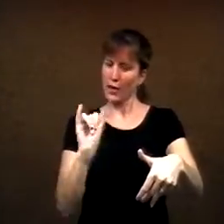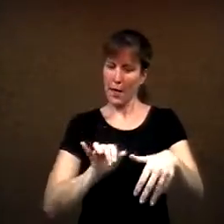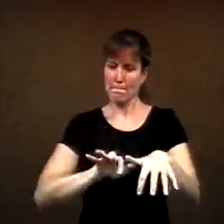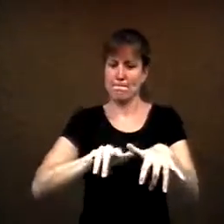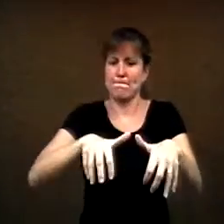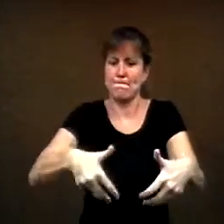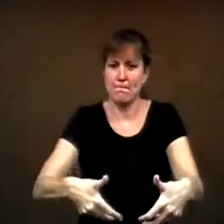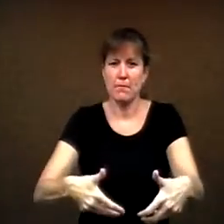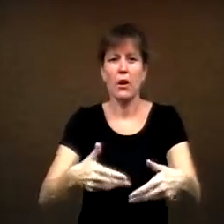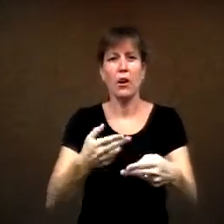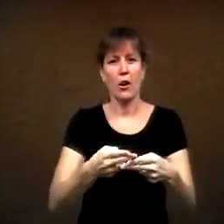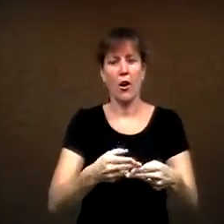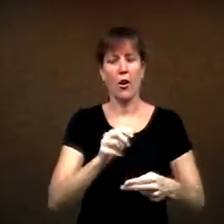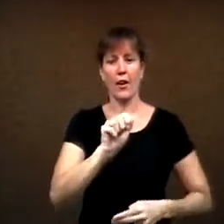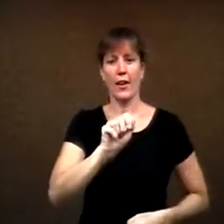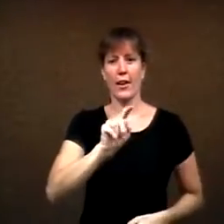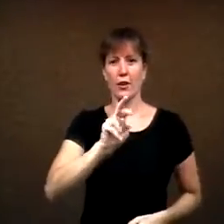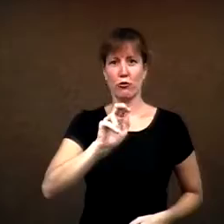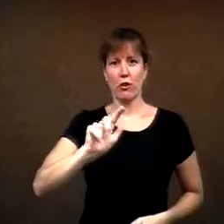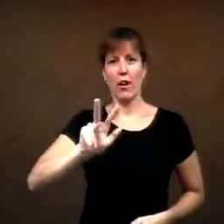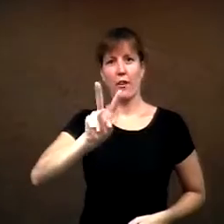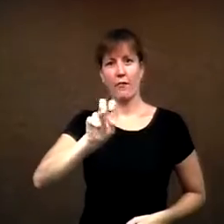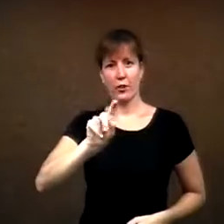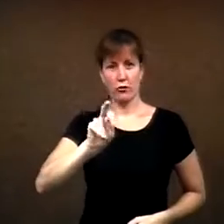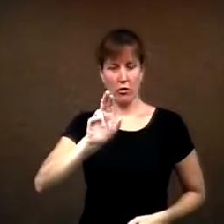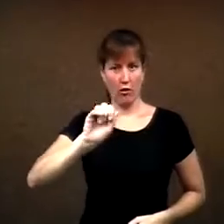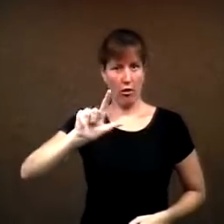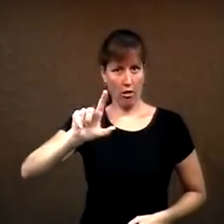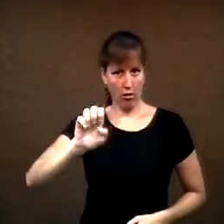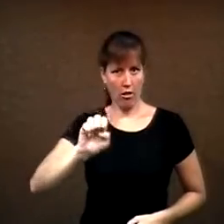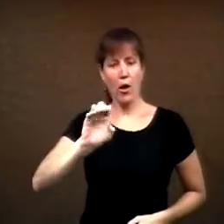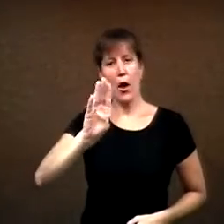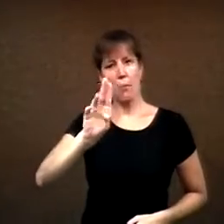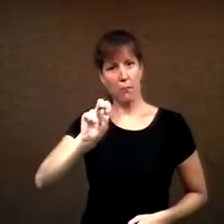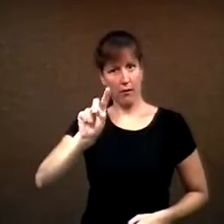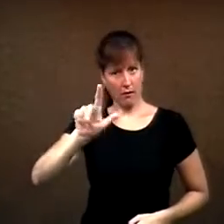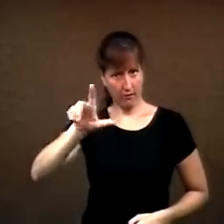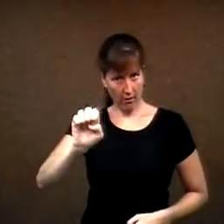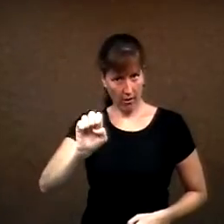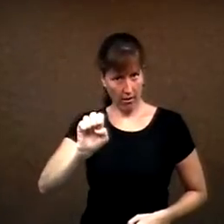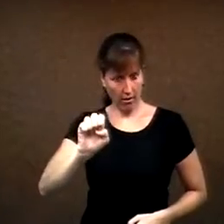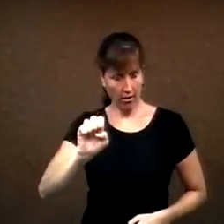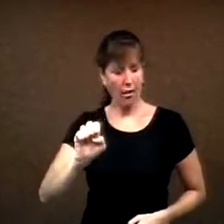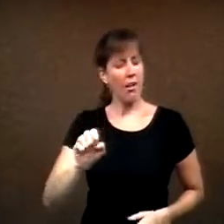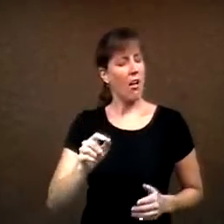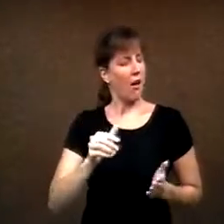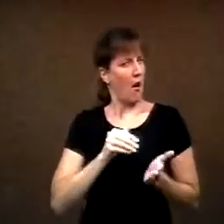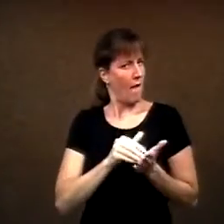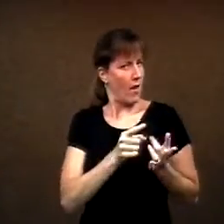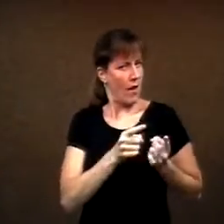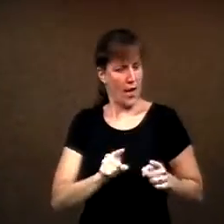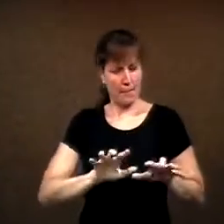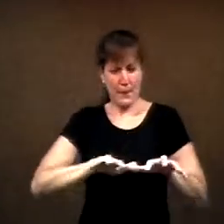atrioventricular bundle. Oftentimes, these bundles do not operate properly and you end up with what's